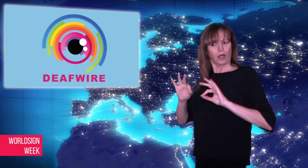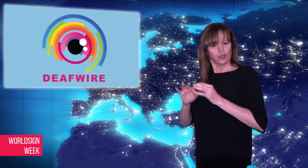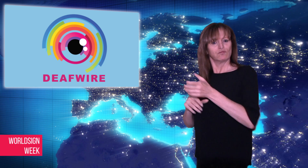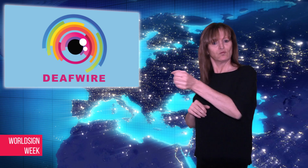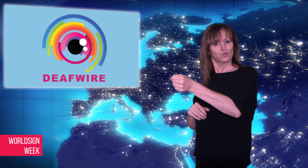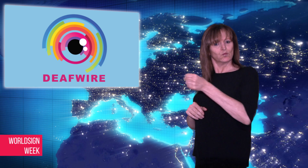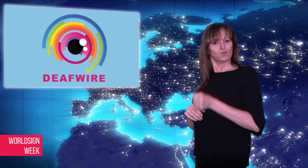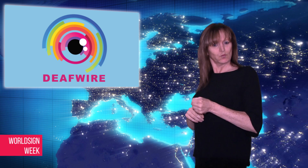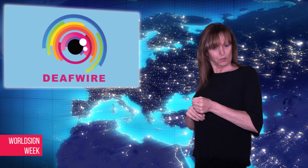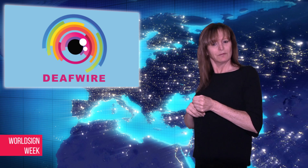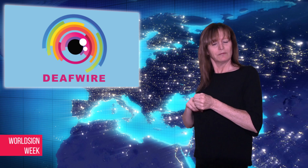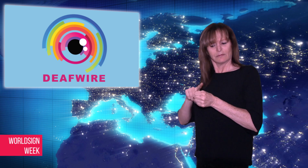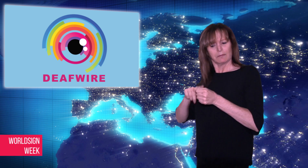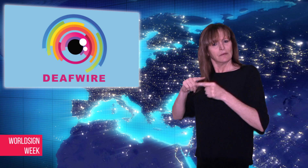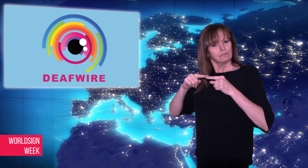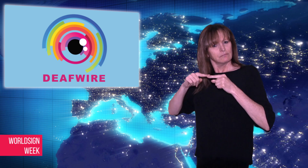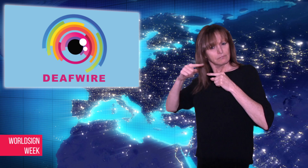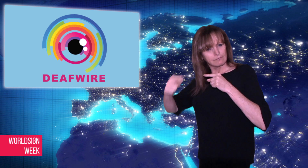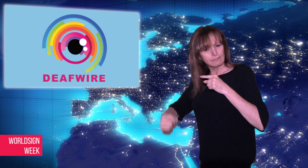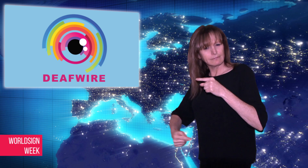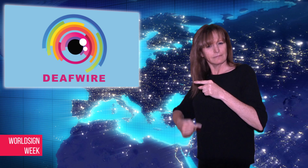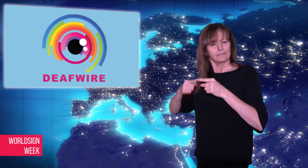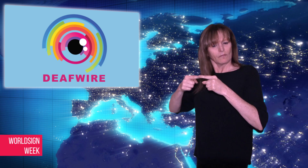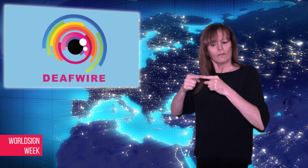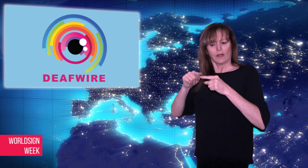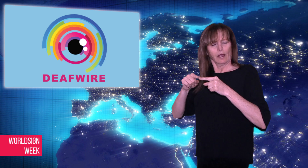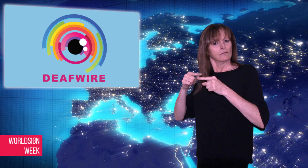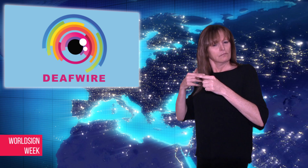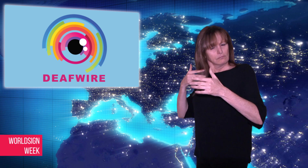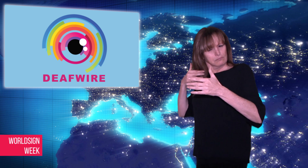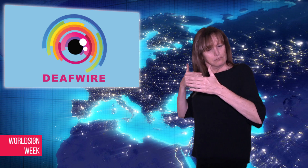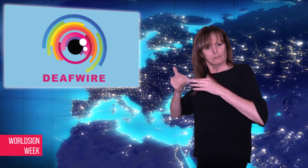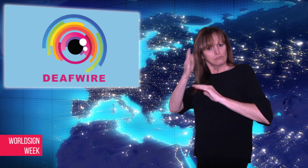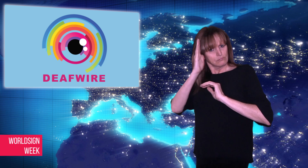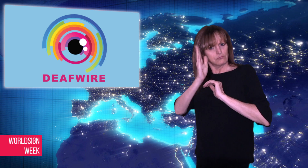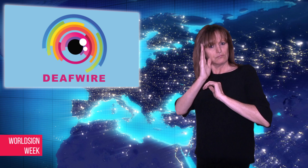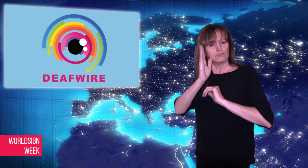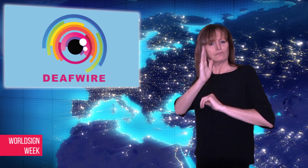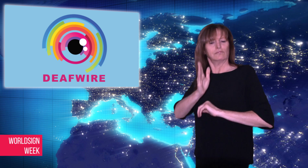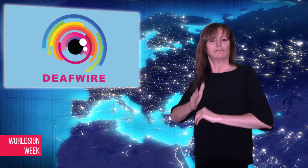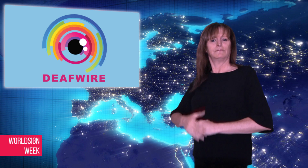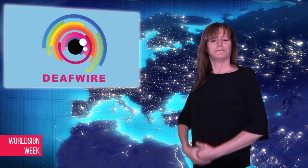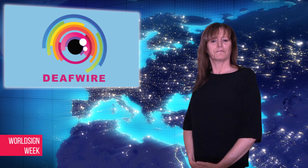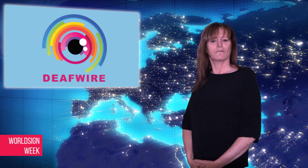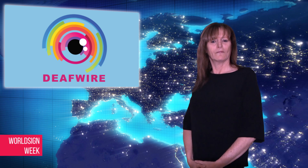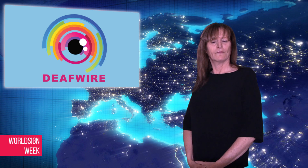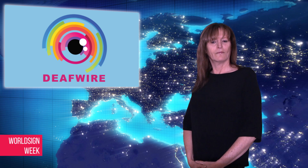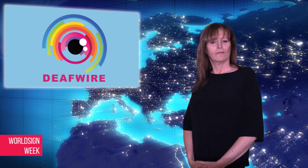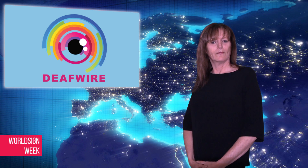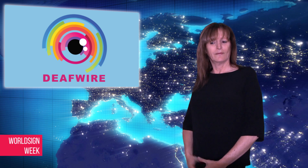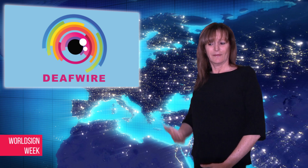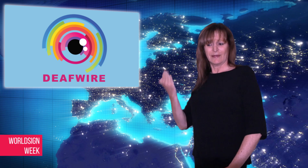Question periods year round and permanent! Since 2014, question